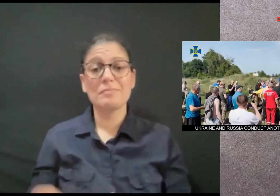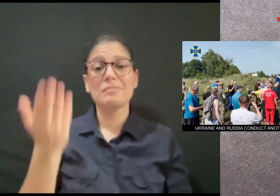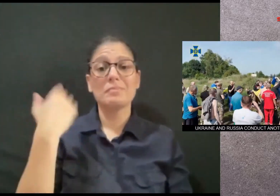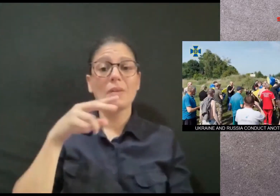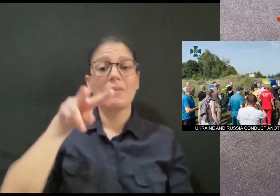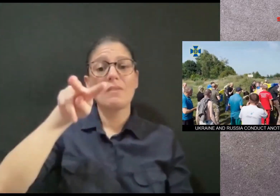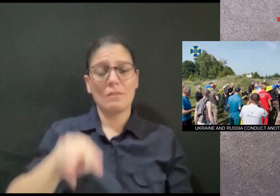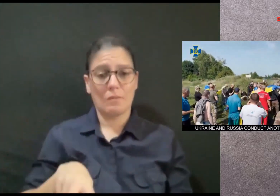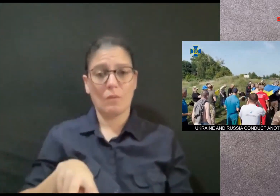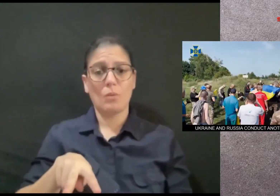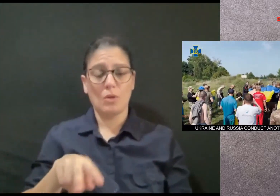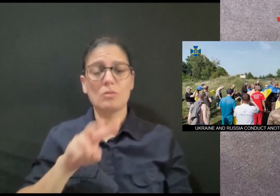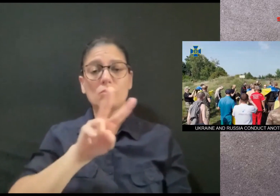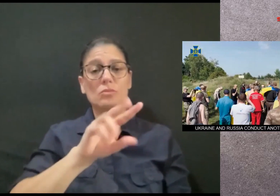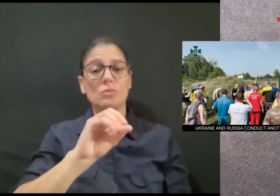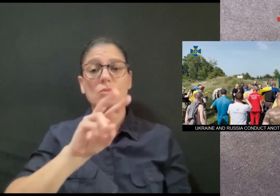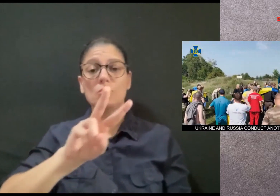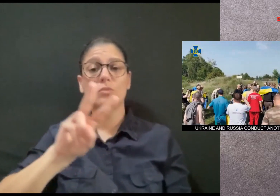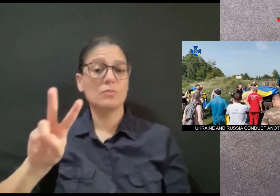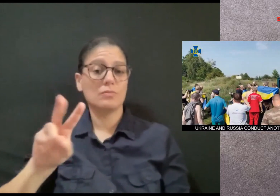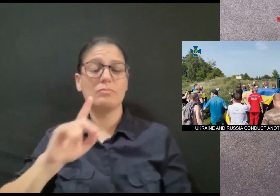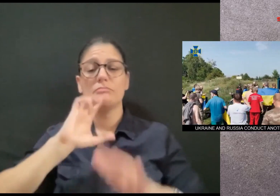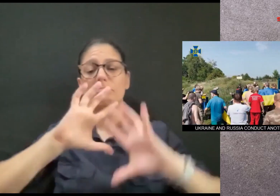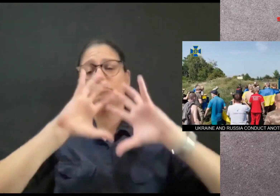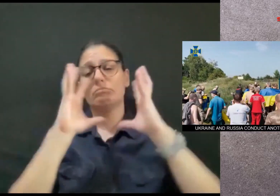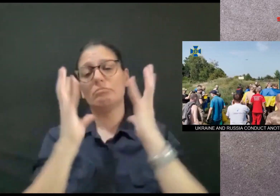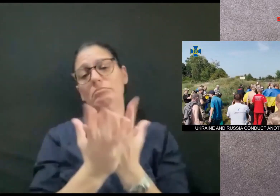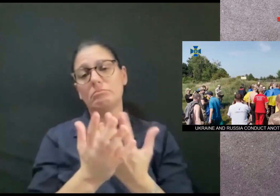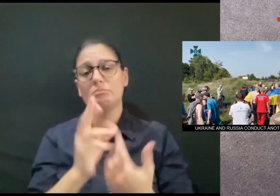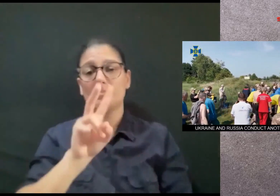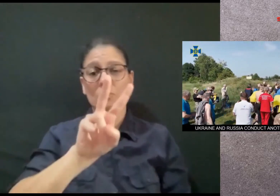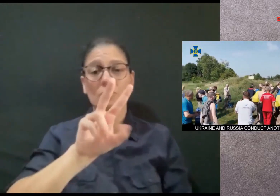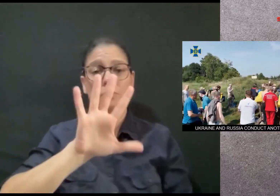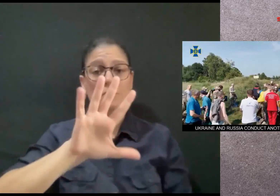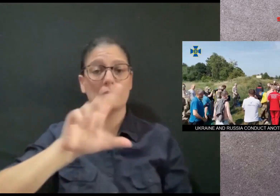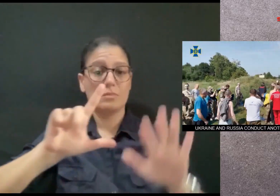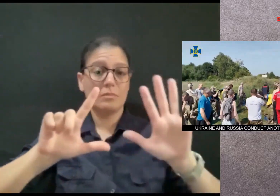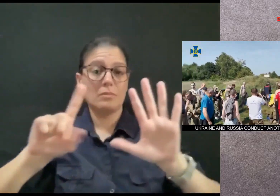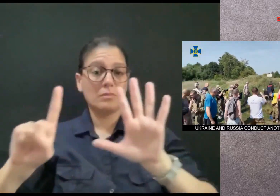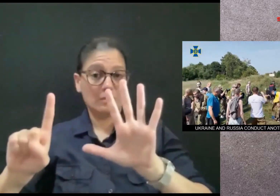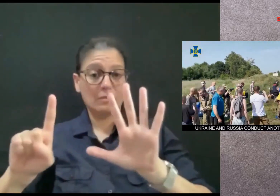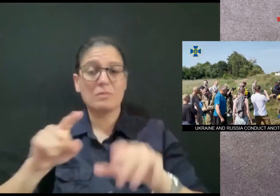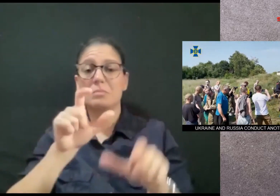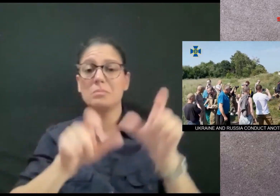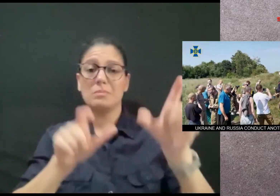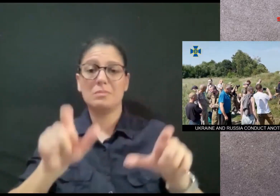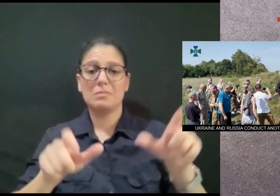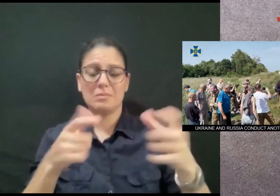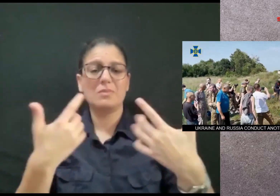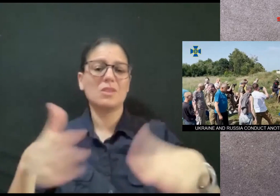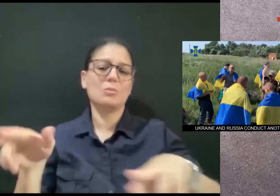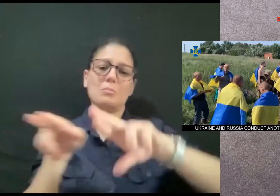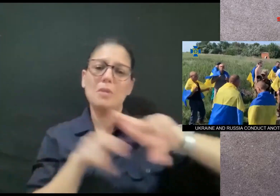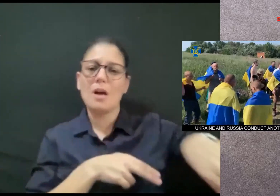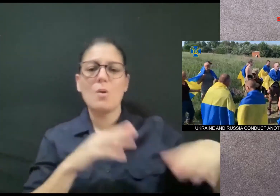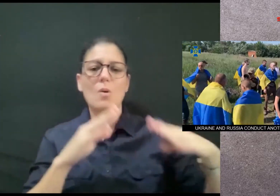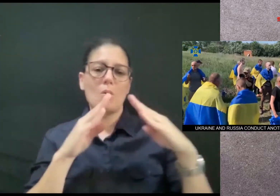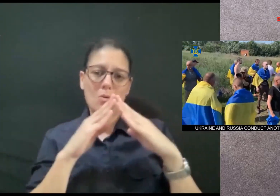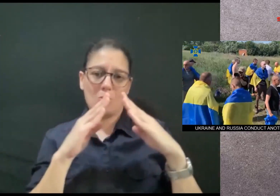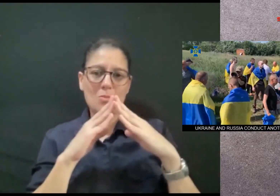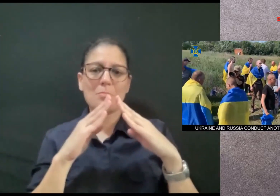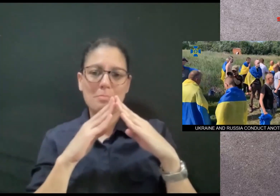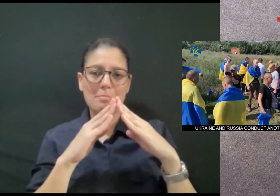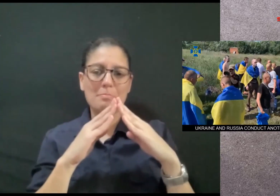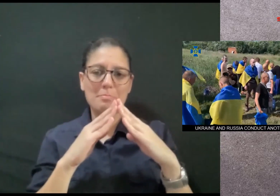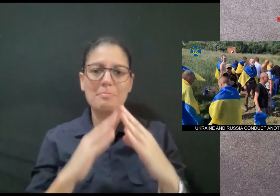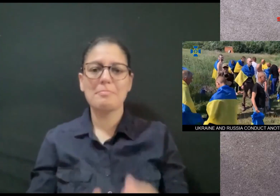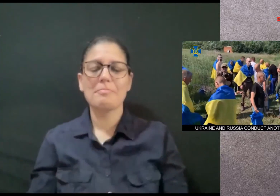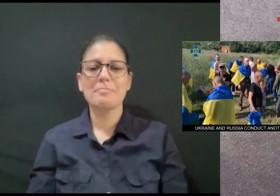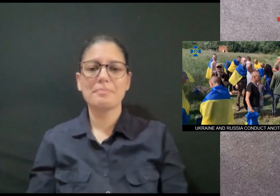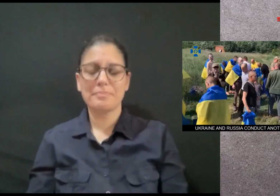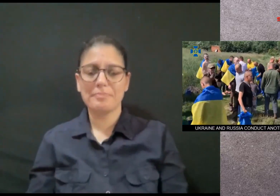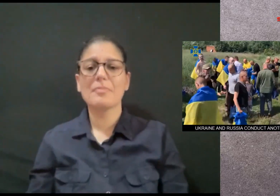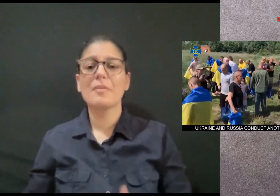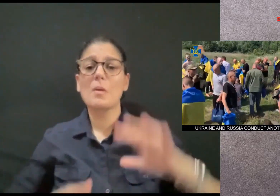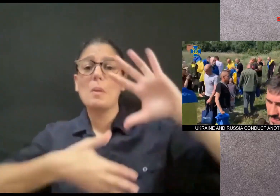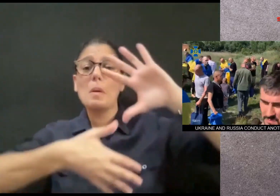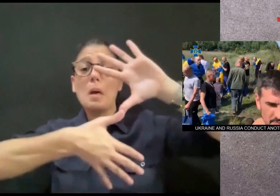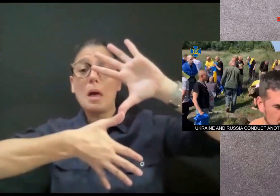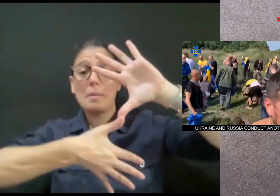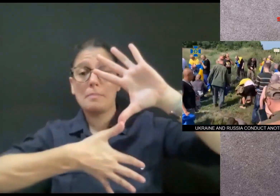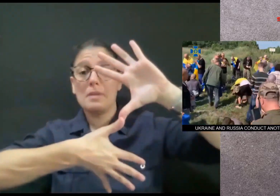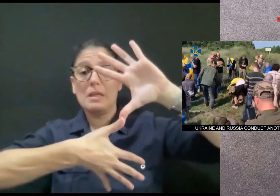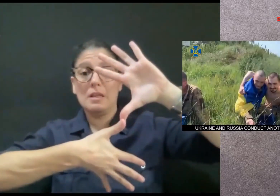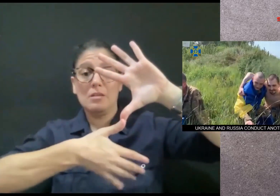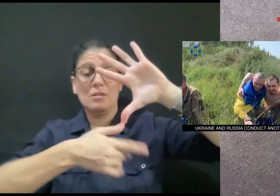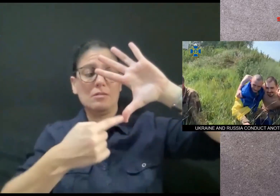since February 2022 a total of 2576 people have returned home